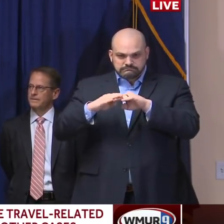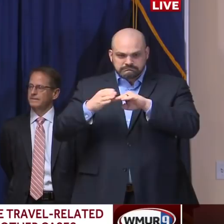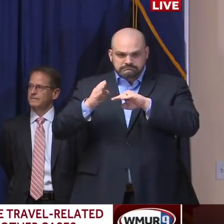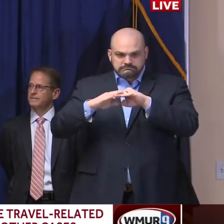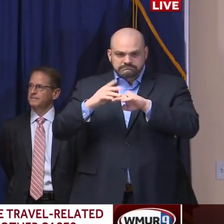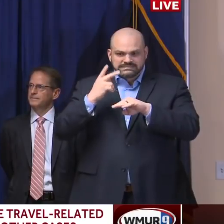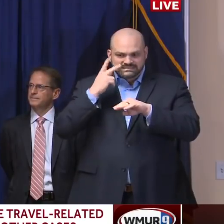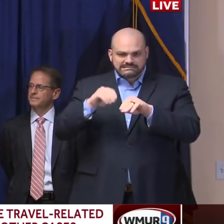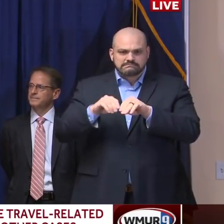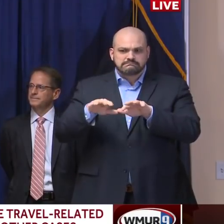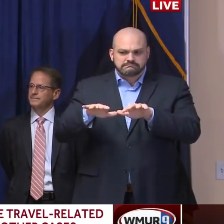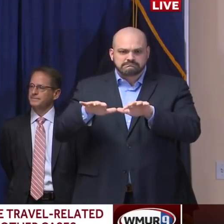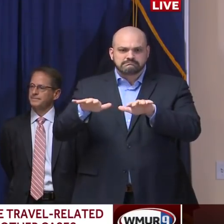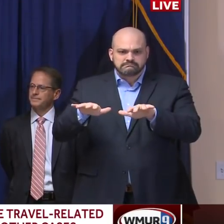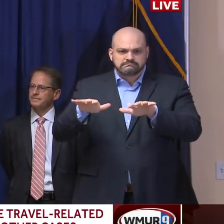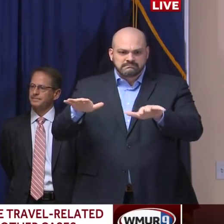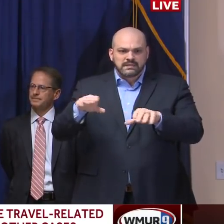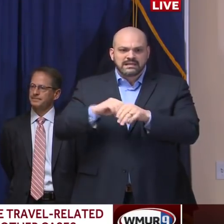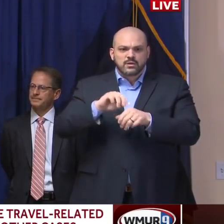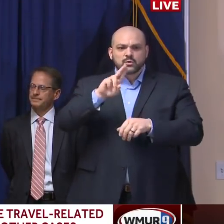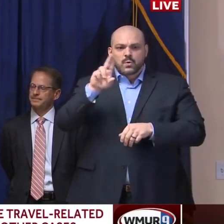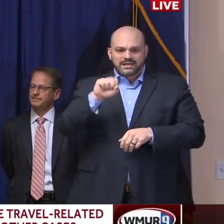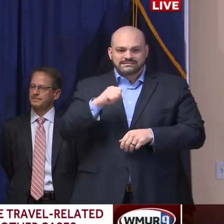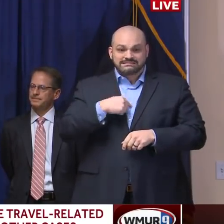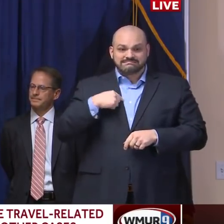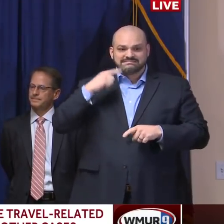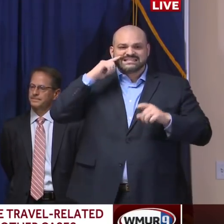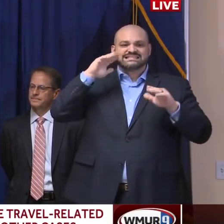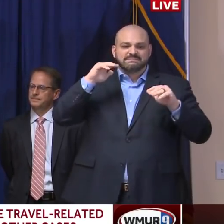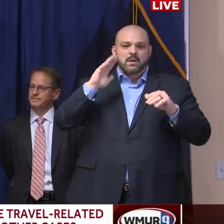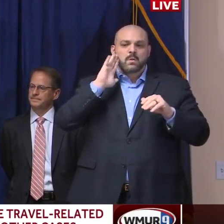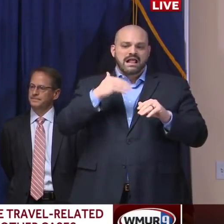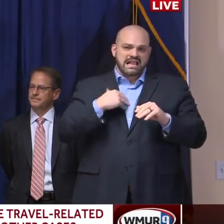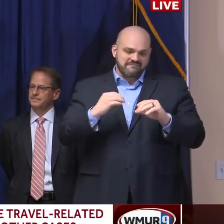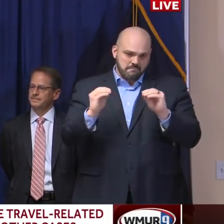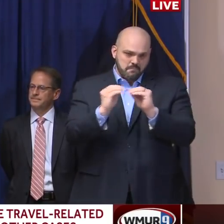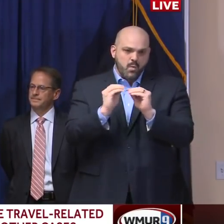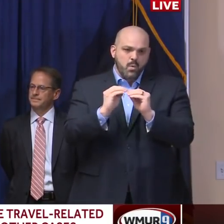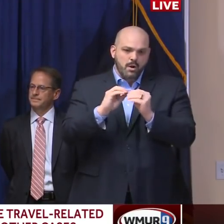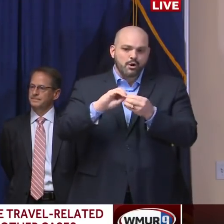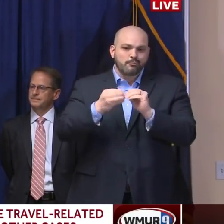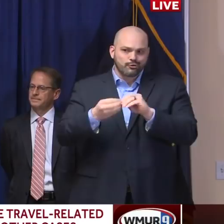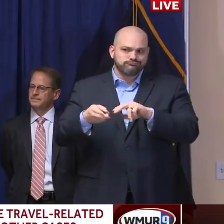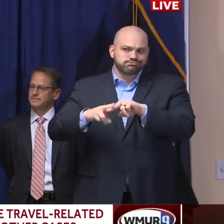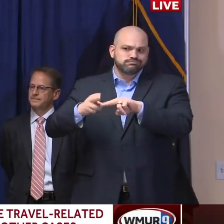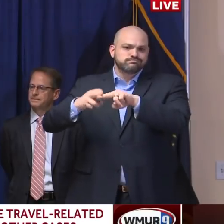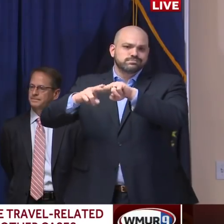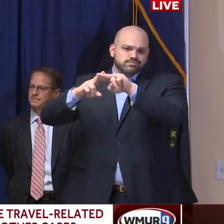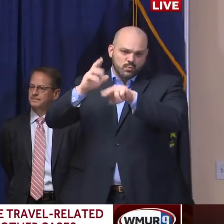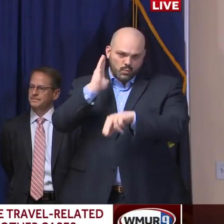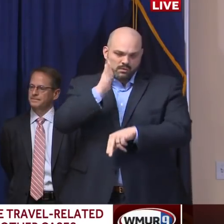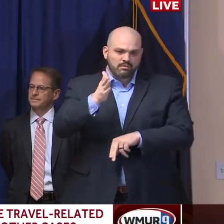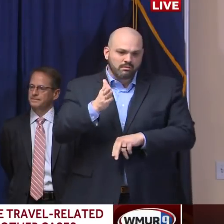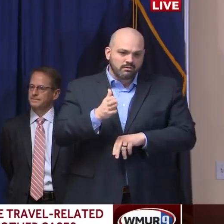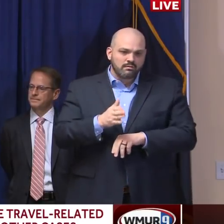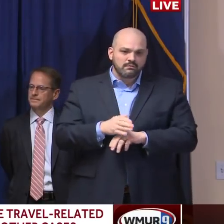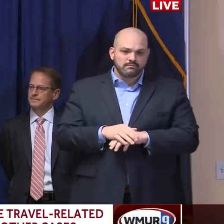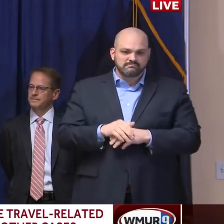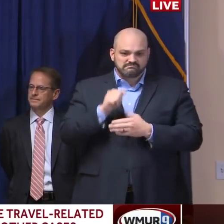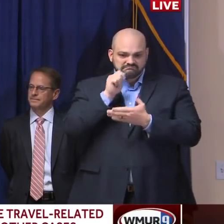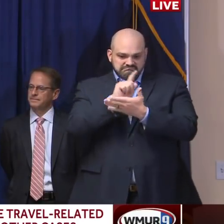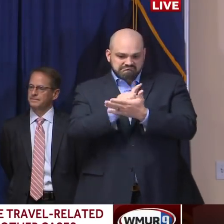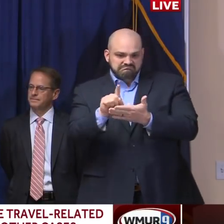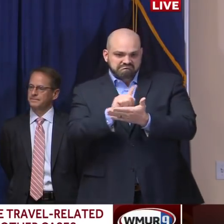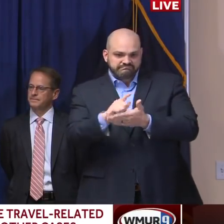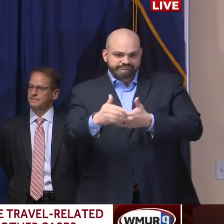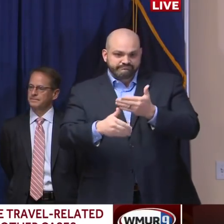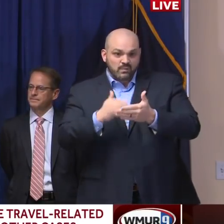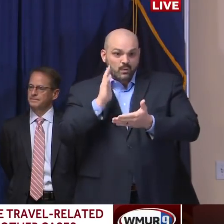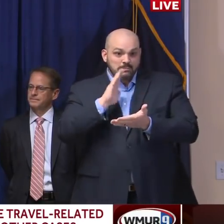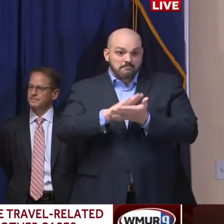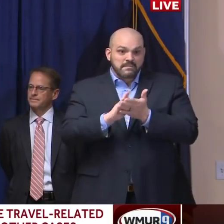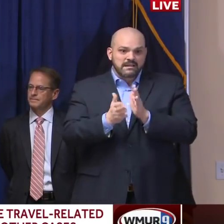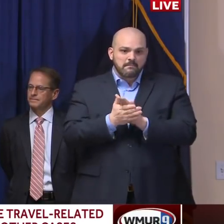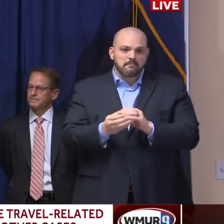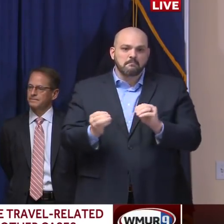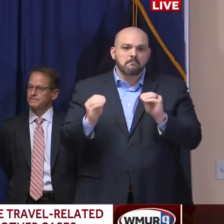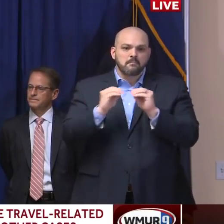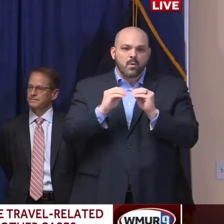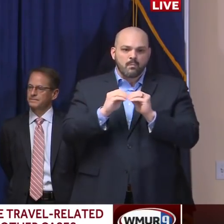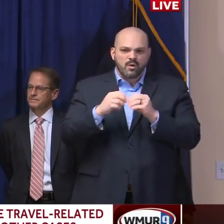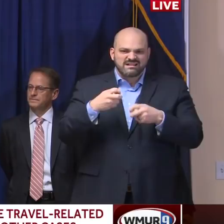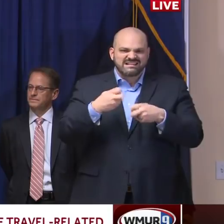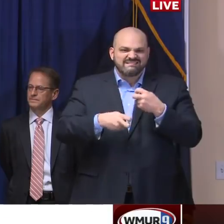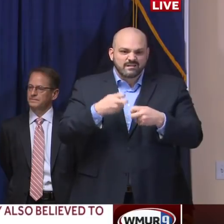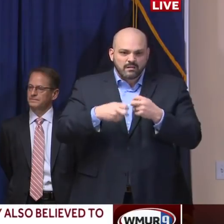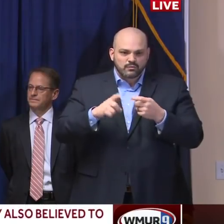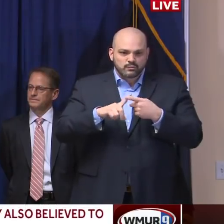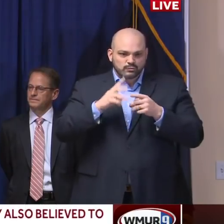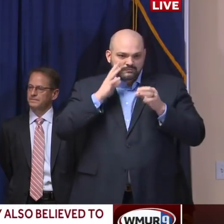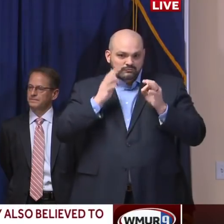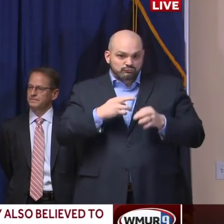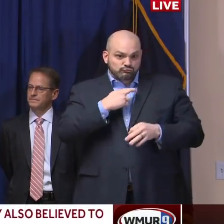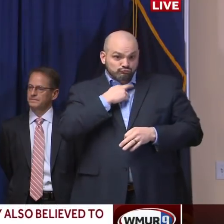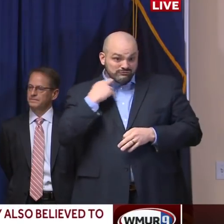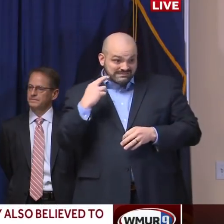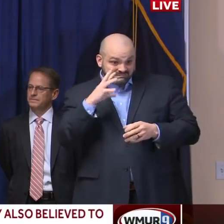AS COVID-19 INCREASES GLOBALLY AND AS WE SEE SPREAD THROUGHOUT THE UNITED STATES, WE CAN EXPECT MORE DIAGNOSES OF COVID-19 IN NEW HAMPSHIRE IN THE COMING DAYS AND WEEKS.